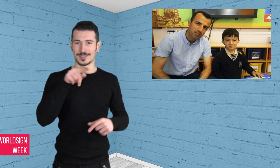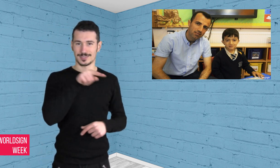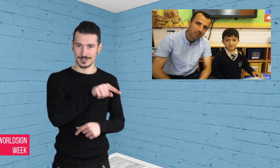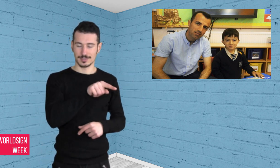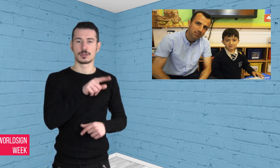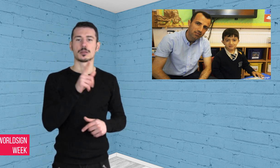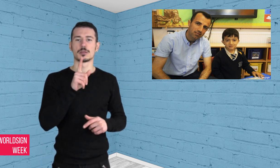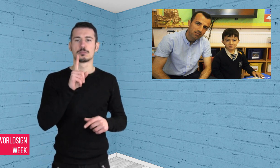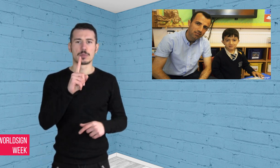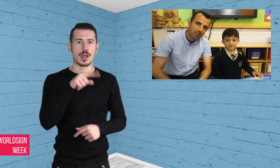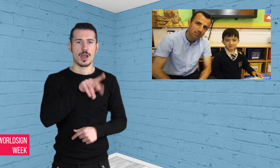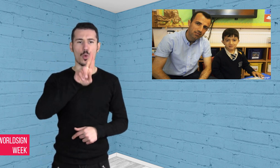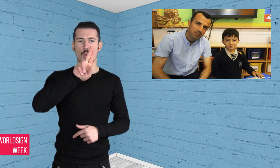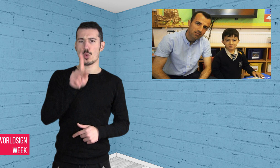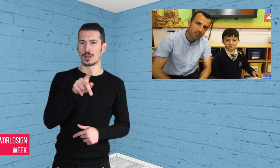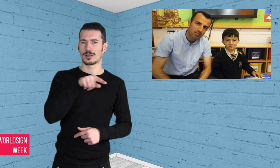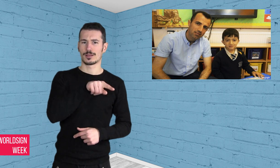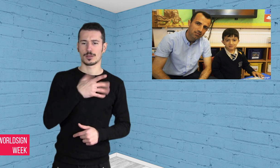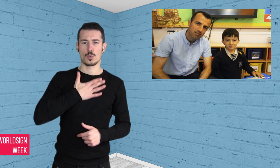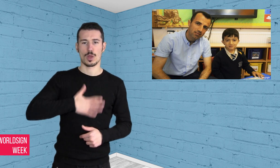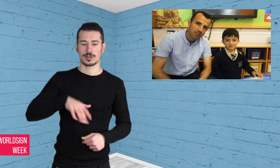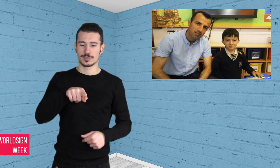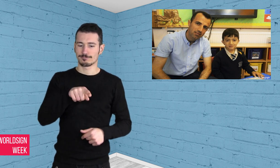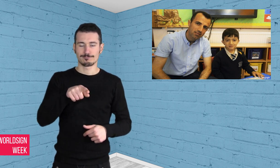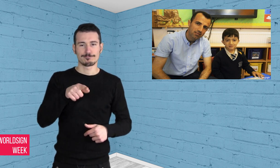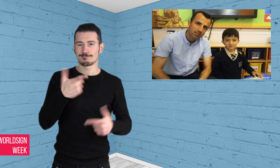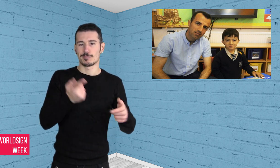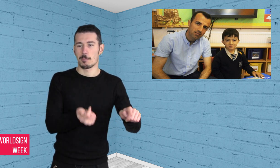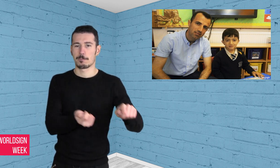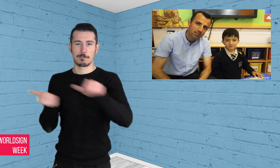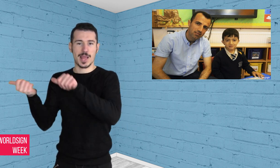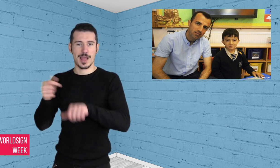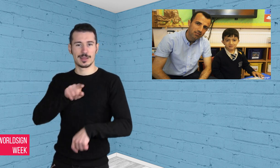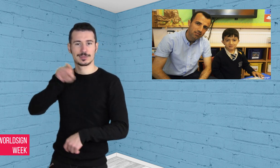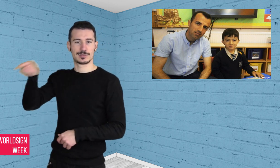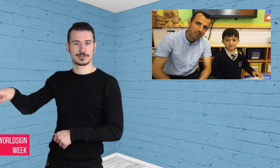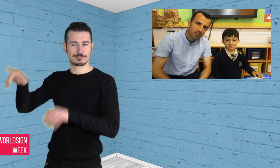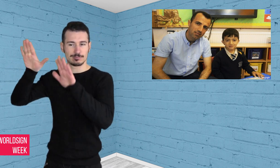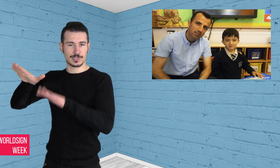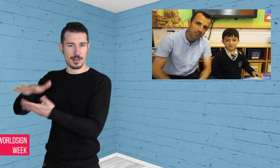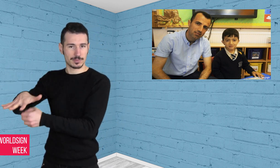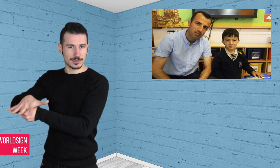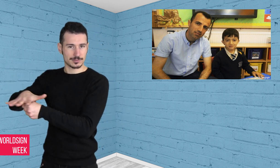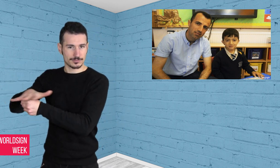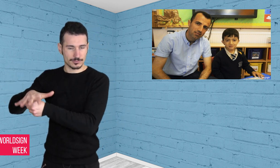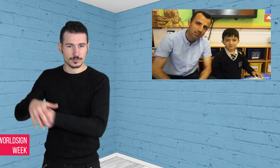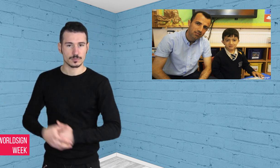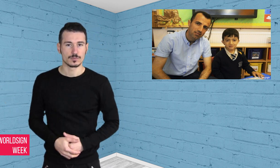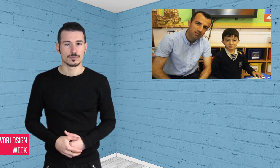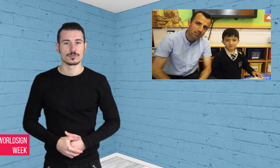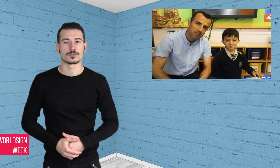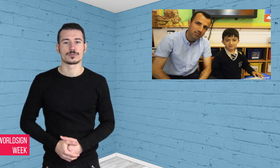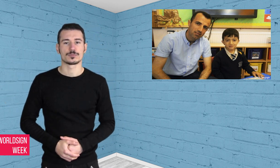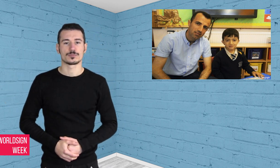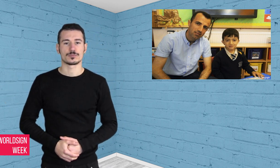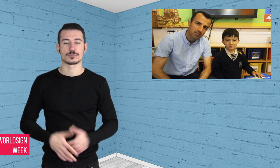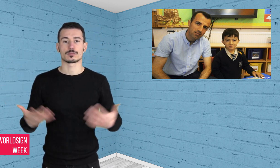He lives in a town called Derby and attends a deaf high school where he learned sign